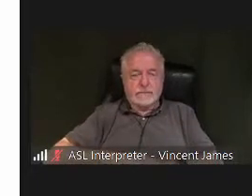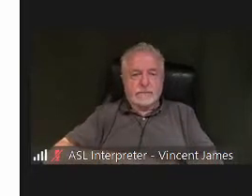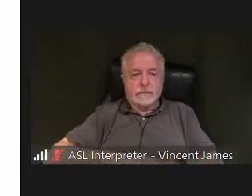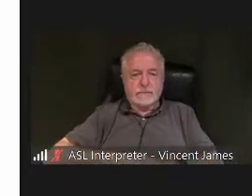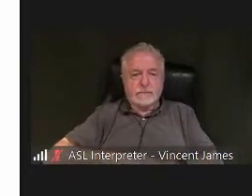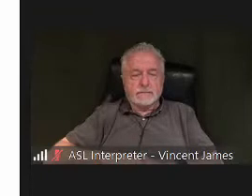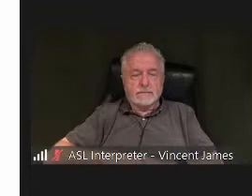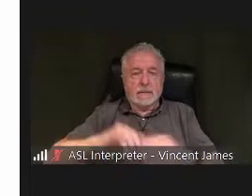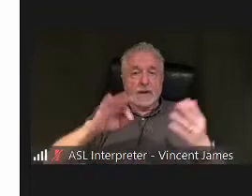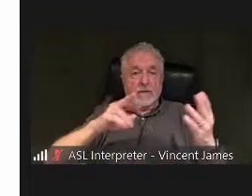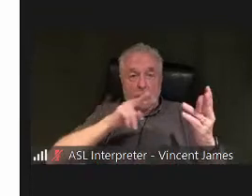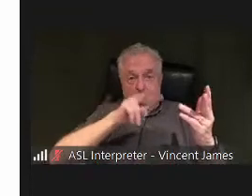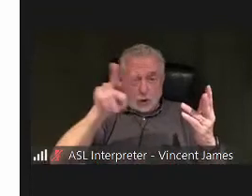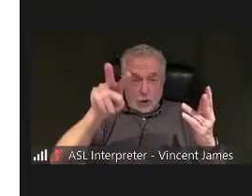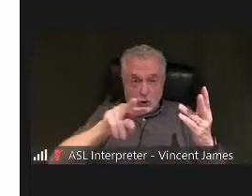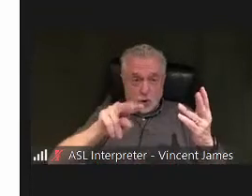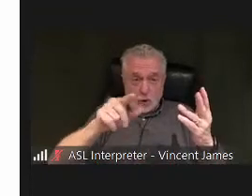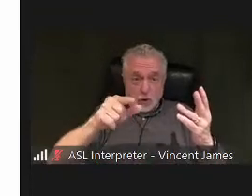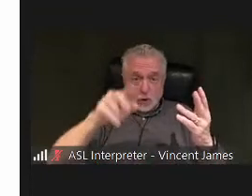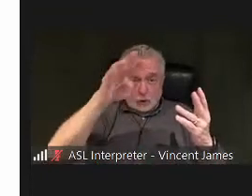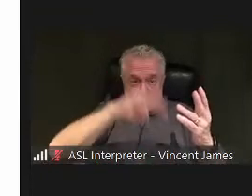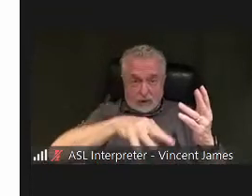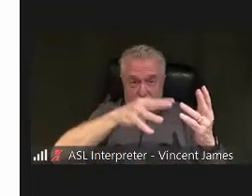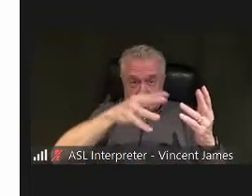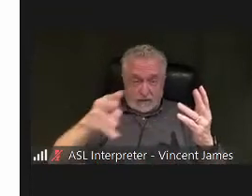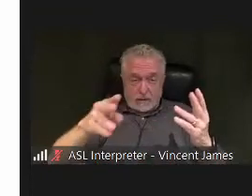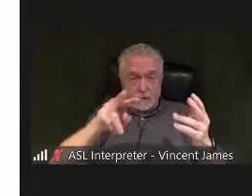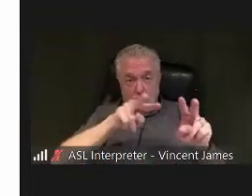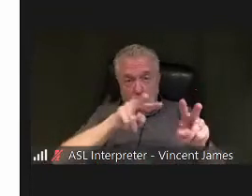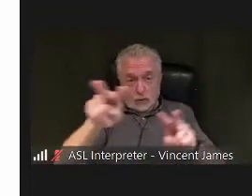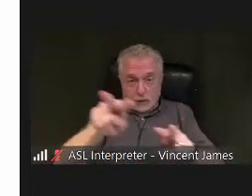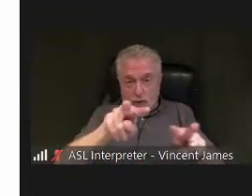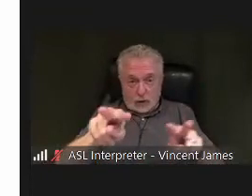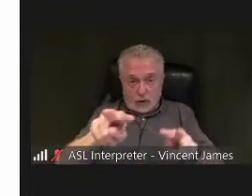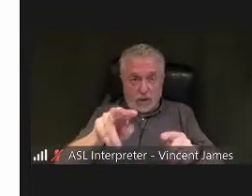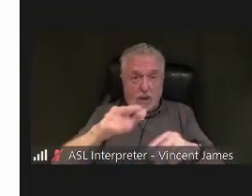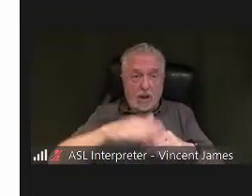So if we look at the graph, we're seeing partially that on the green,